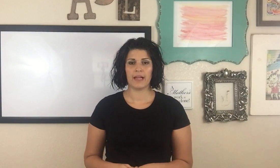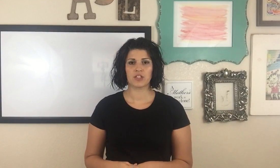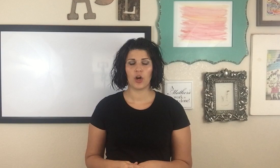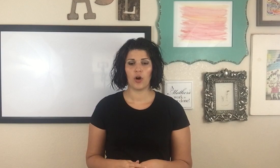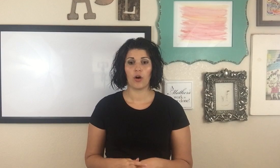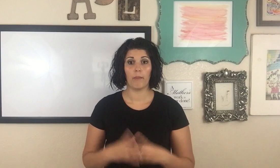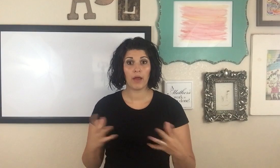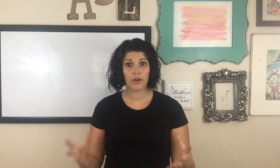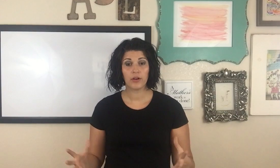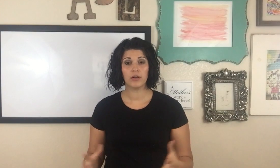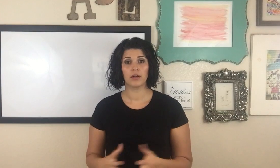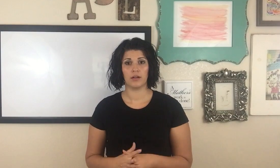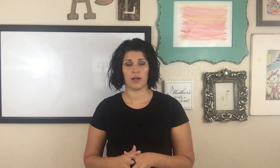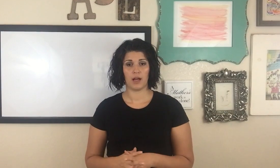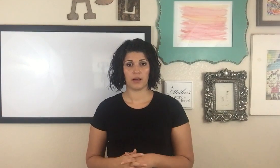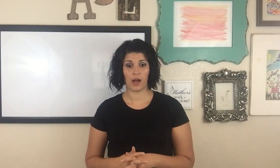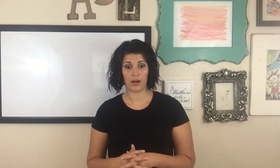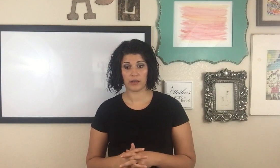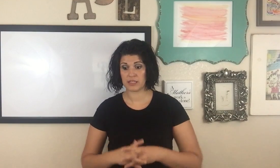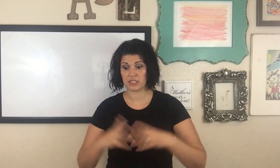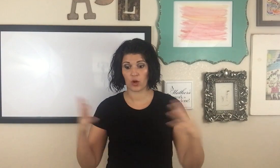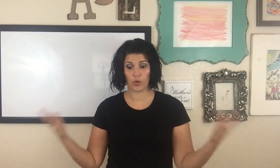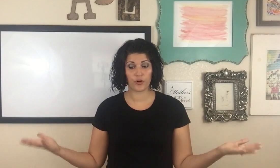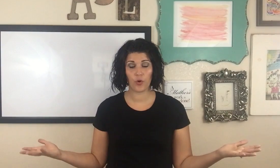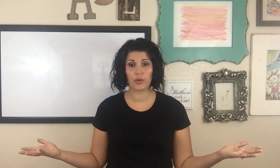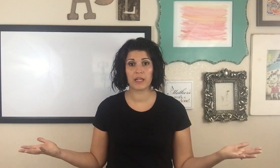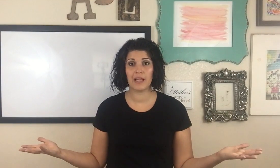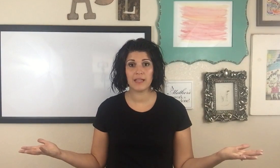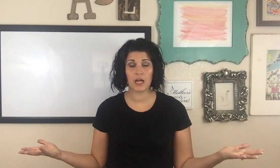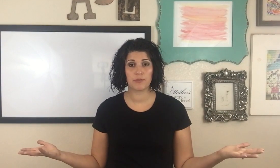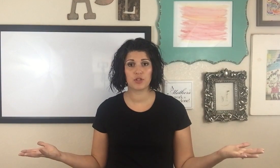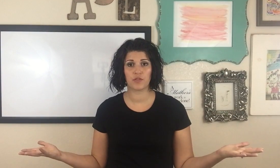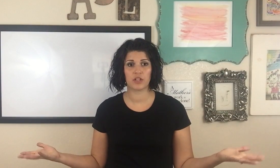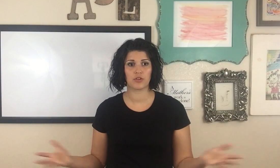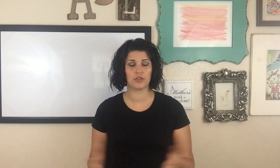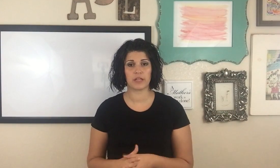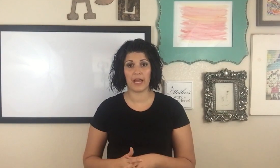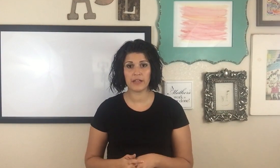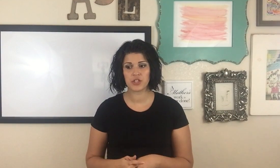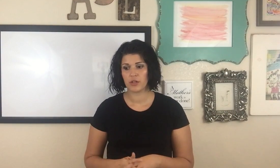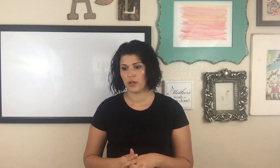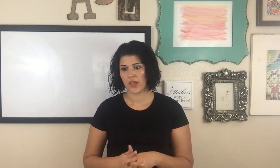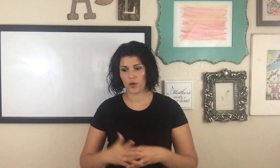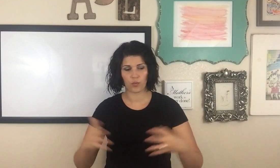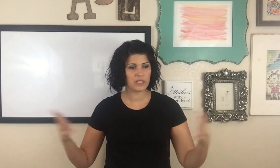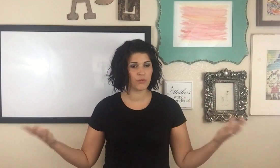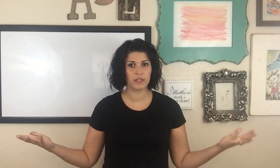And so her mother got, since there were no really class options for this girl's age and there wasn't